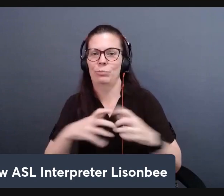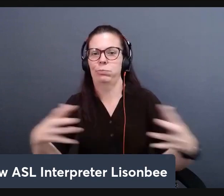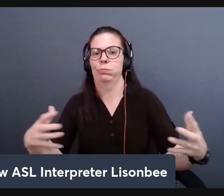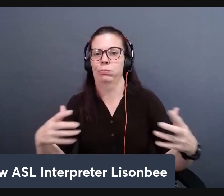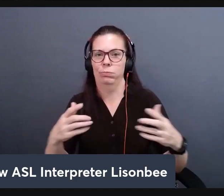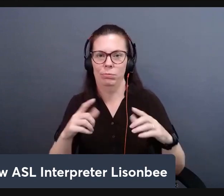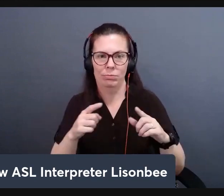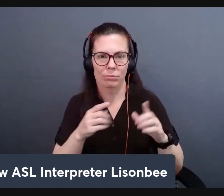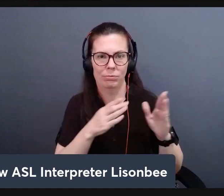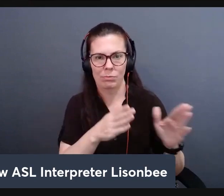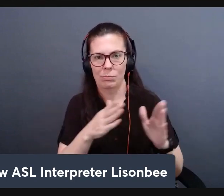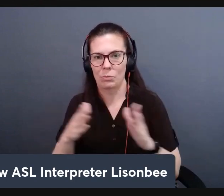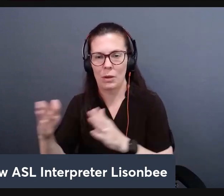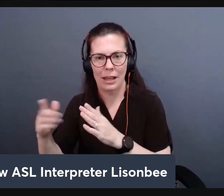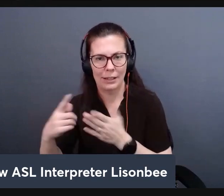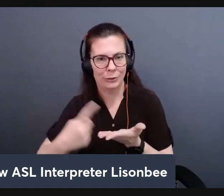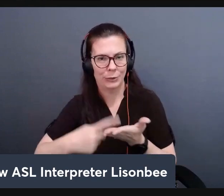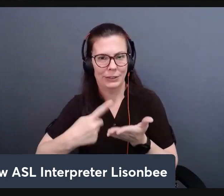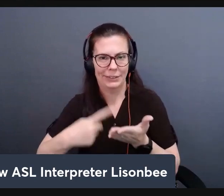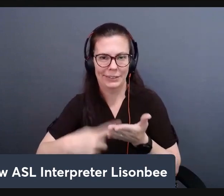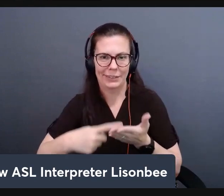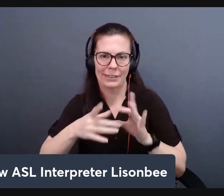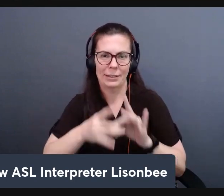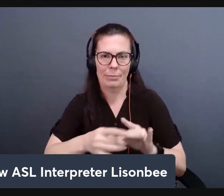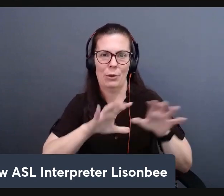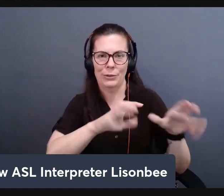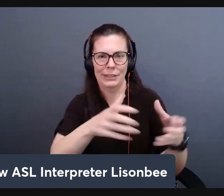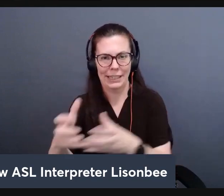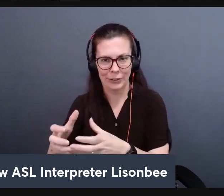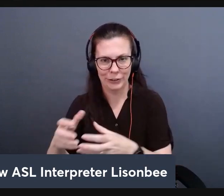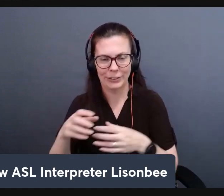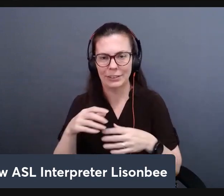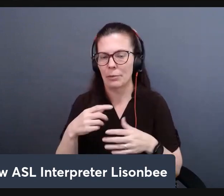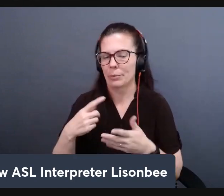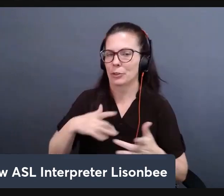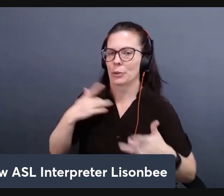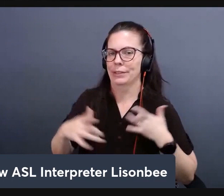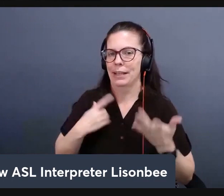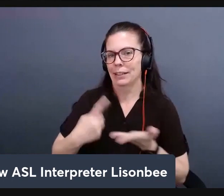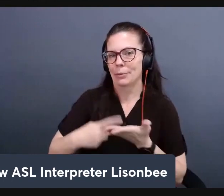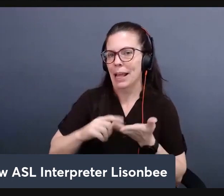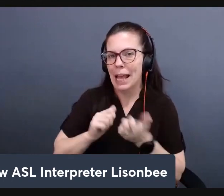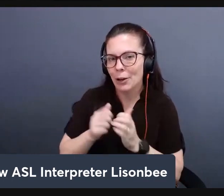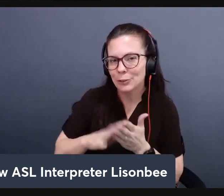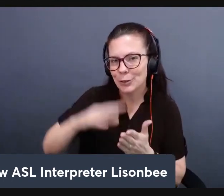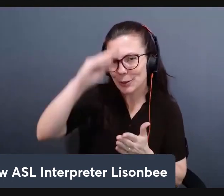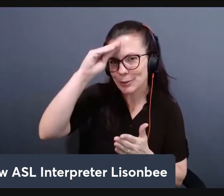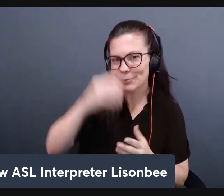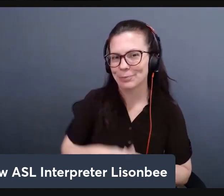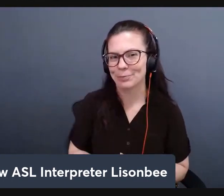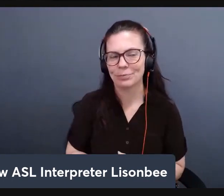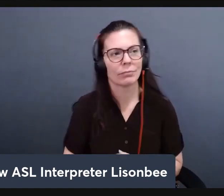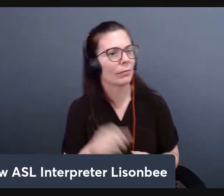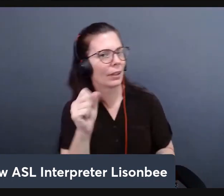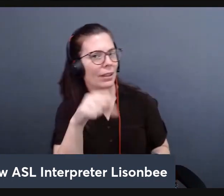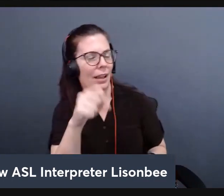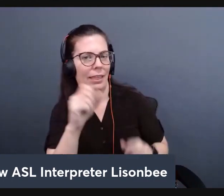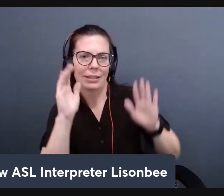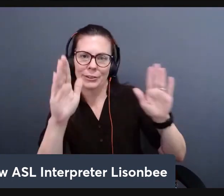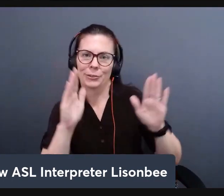to talk about containers and excited to talk about how you can get into it and start learning that. Yeah, no, that's great.